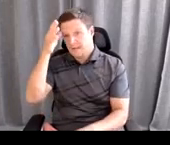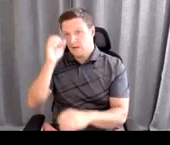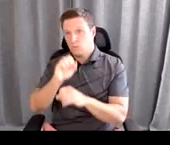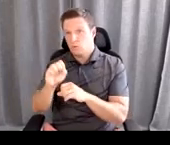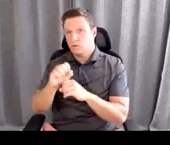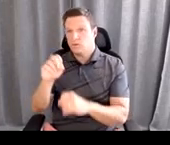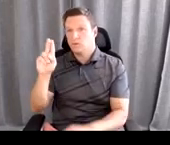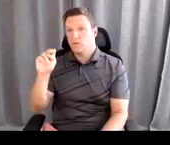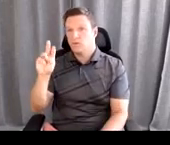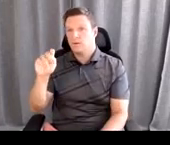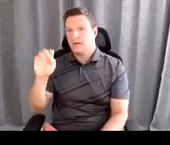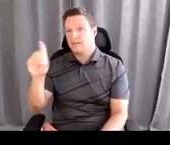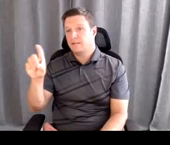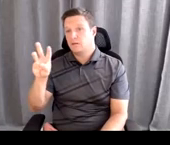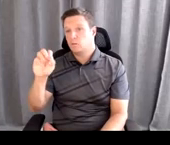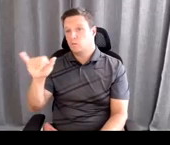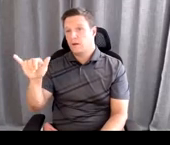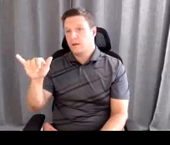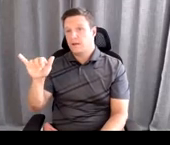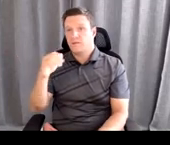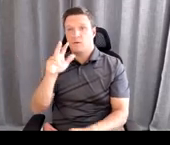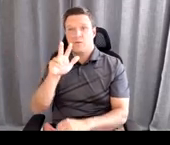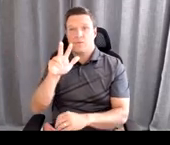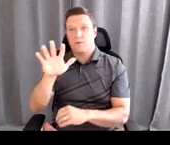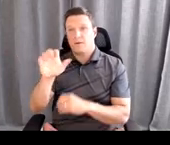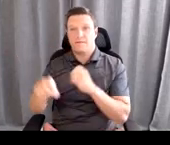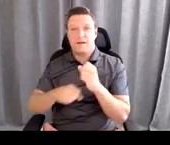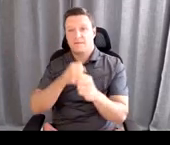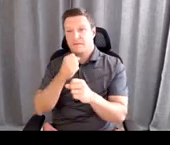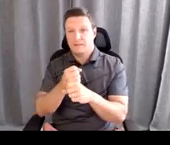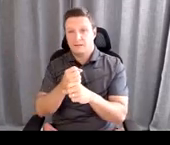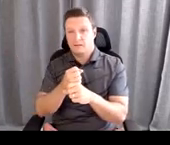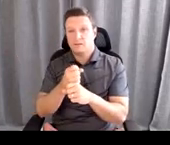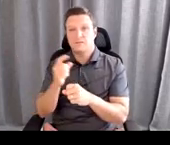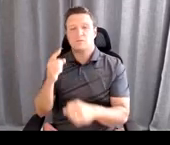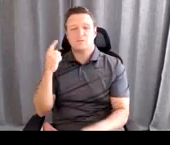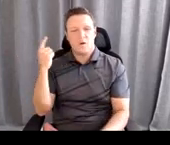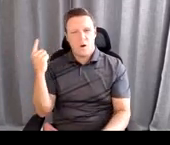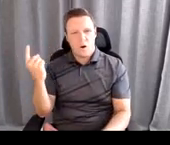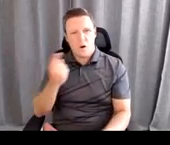as an executive director for 35 years, and he was always sort of preaching this idea